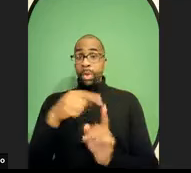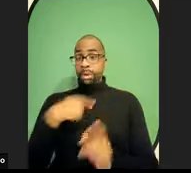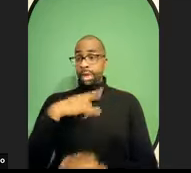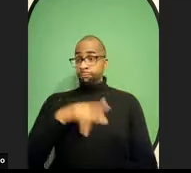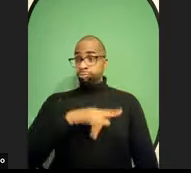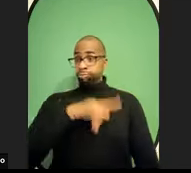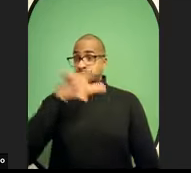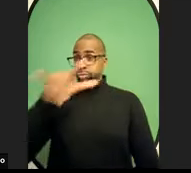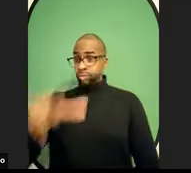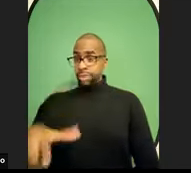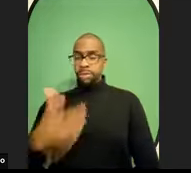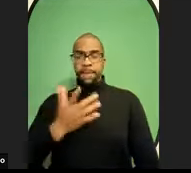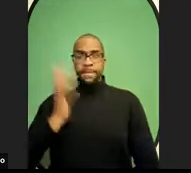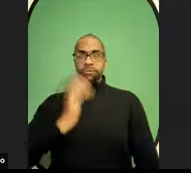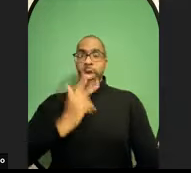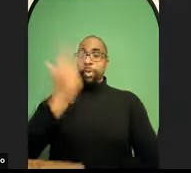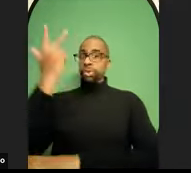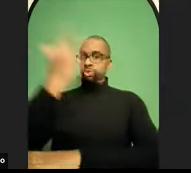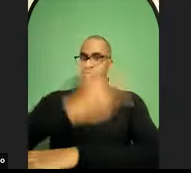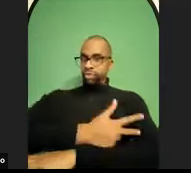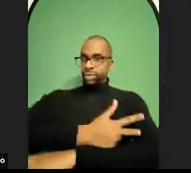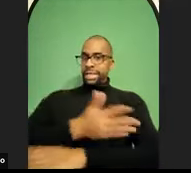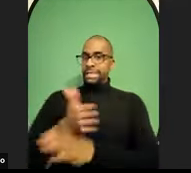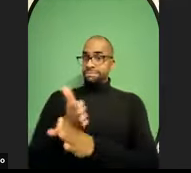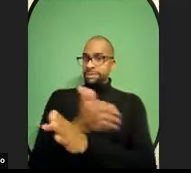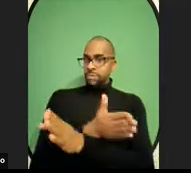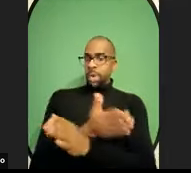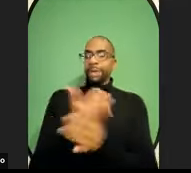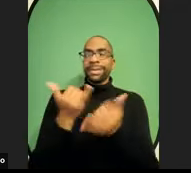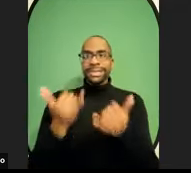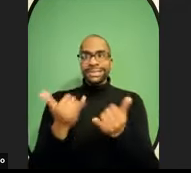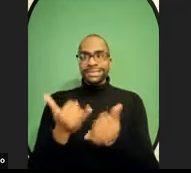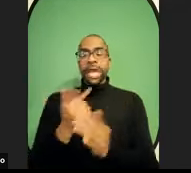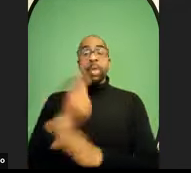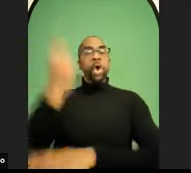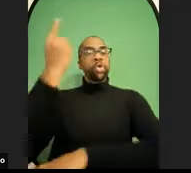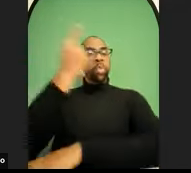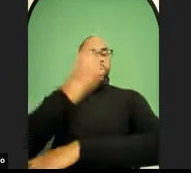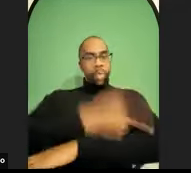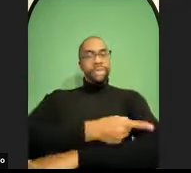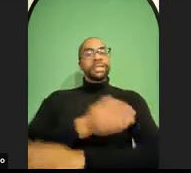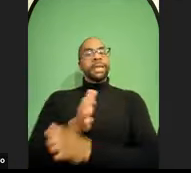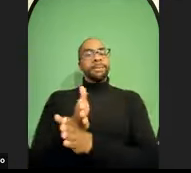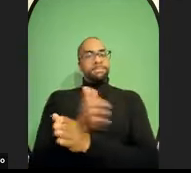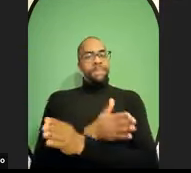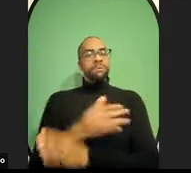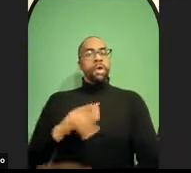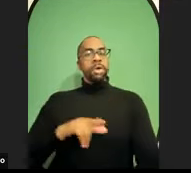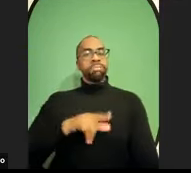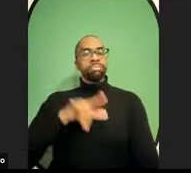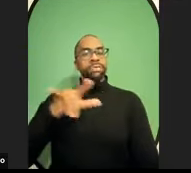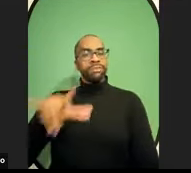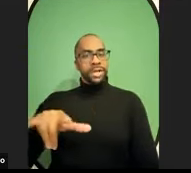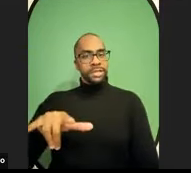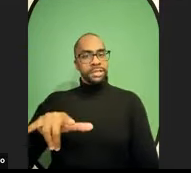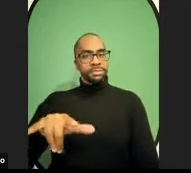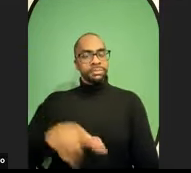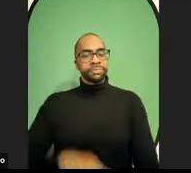what e guidance is has changed like what I traveled it was three days before you took a test and now it's. 's 24 hours before your flight 24 hours before your flight.